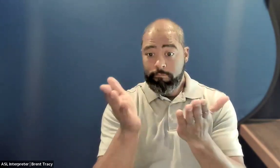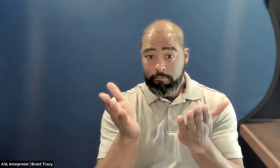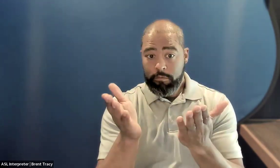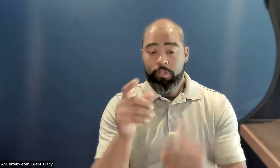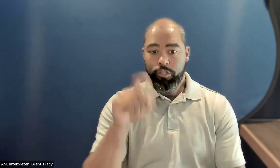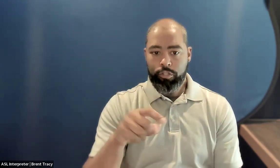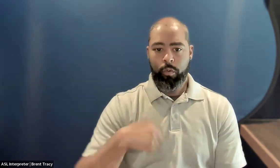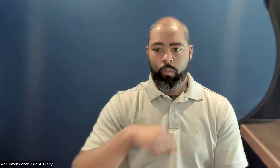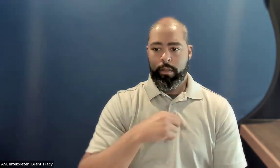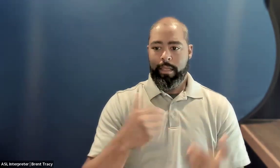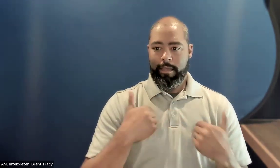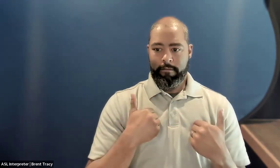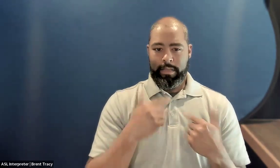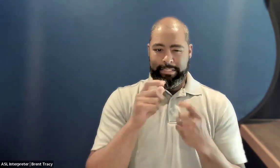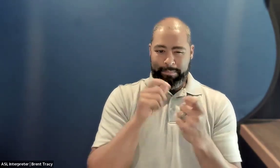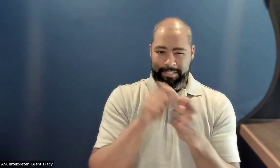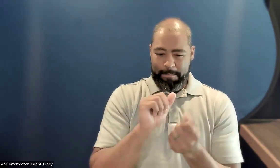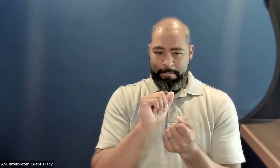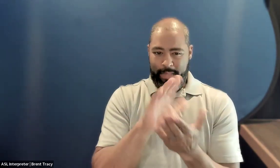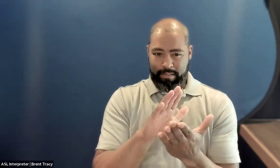total VMT for the project per household.